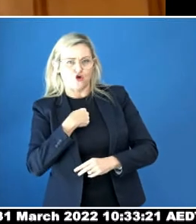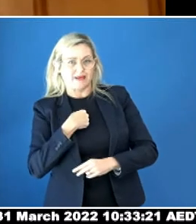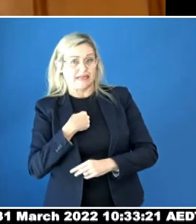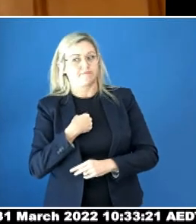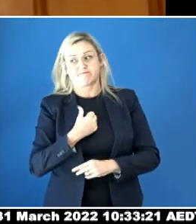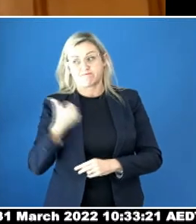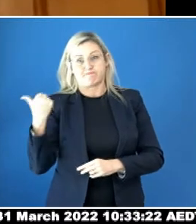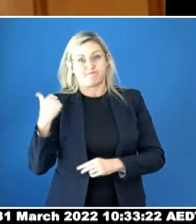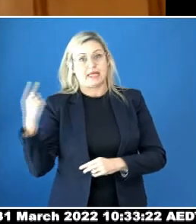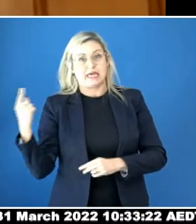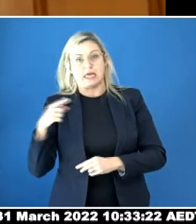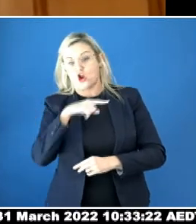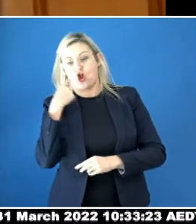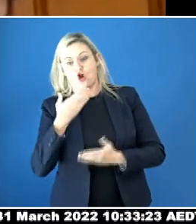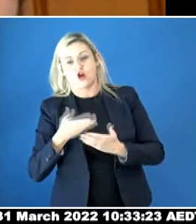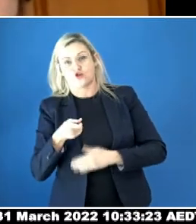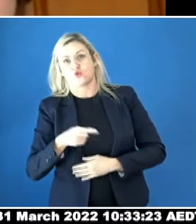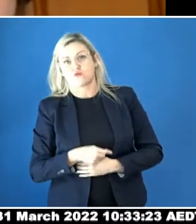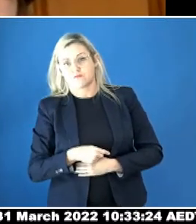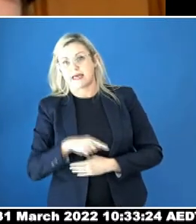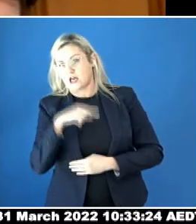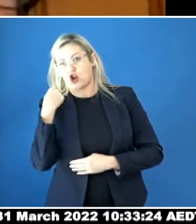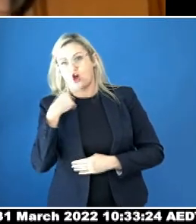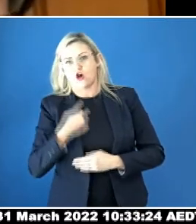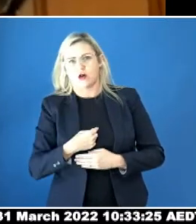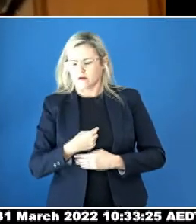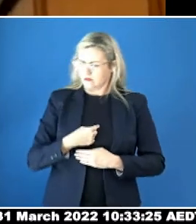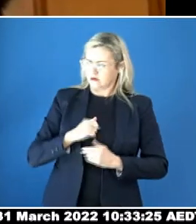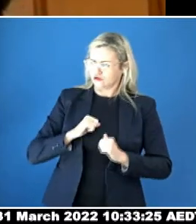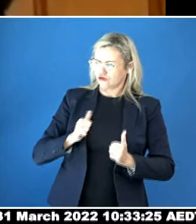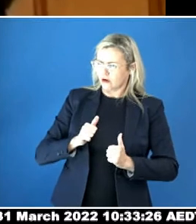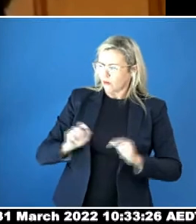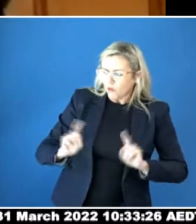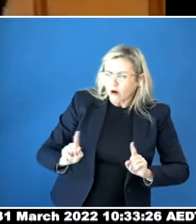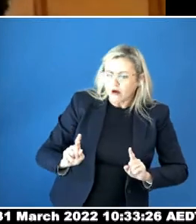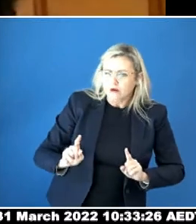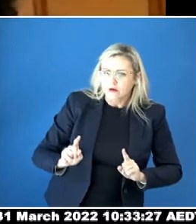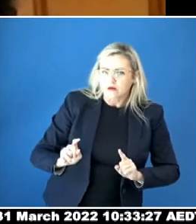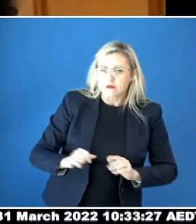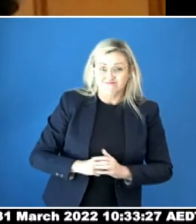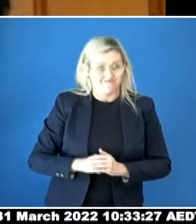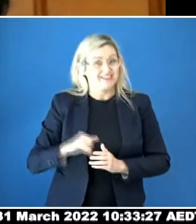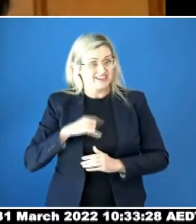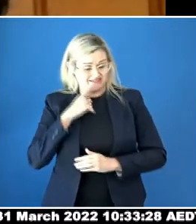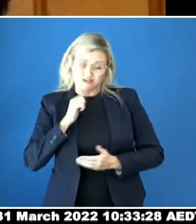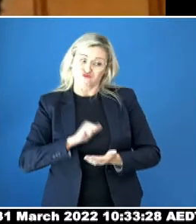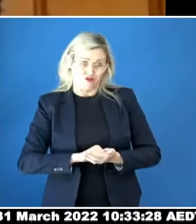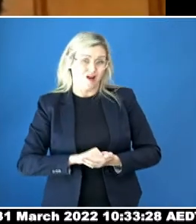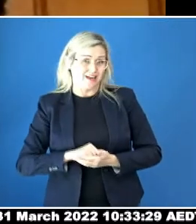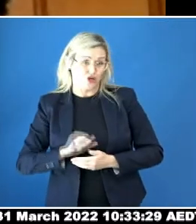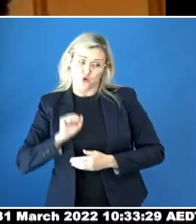lying to you, lies." Right. I said, "What?" The staff member said and then,